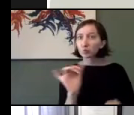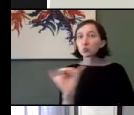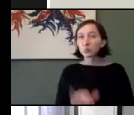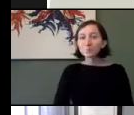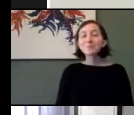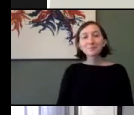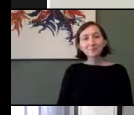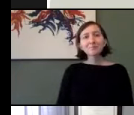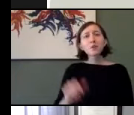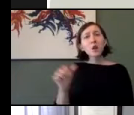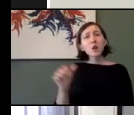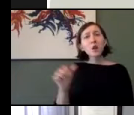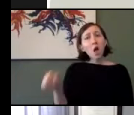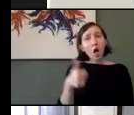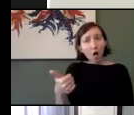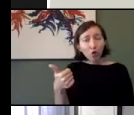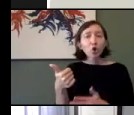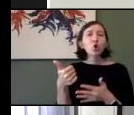Other resources, patterns for masks.